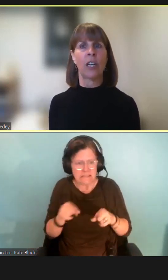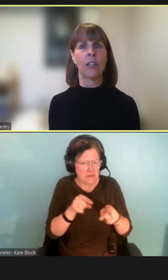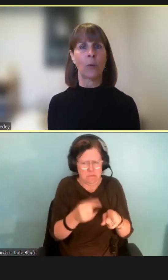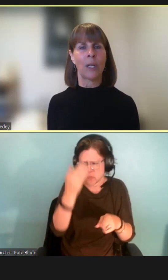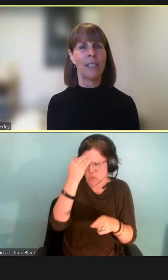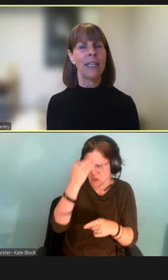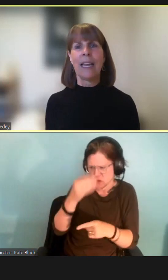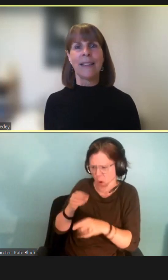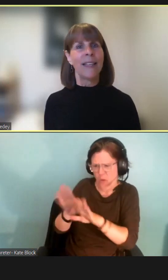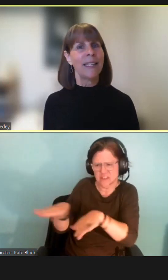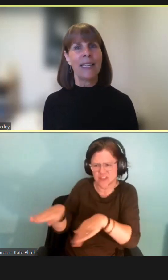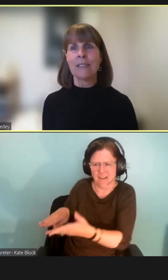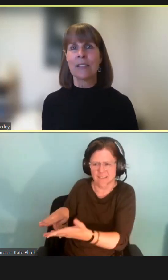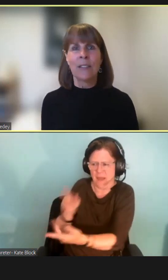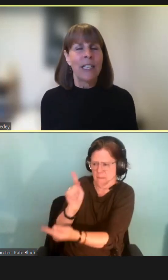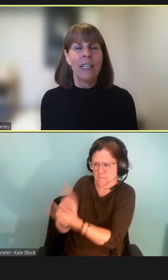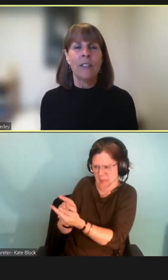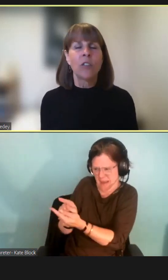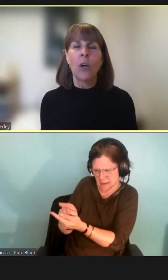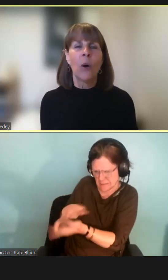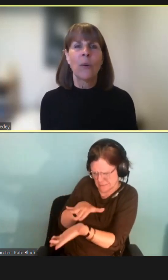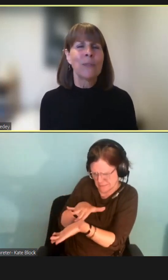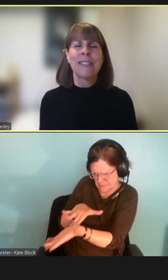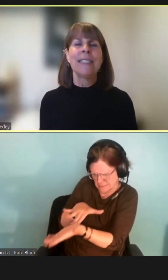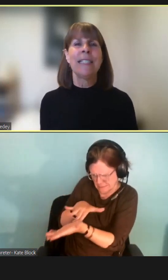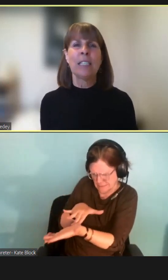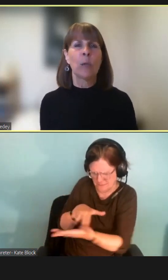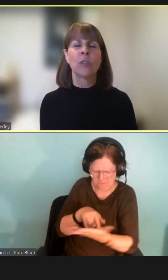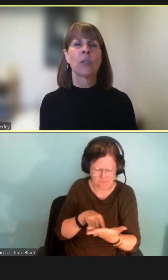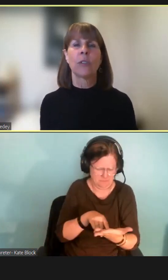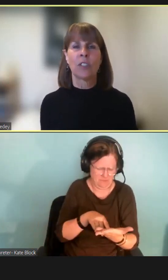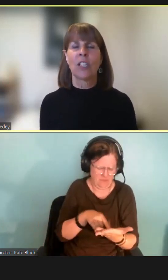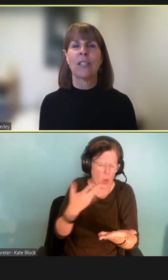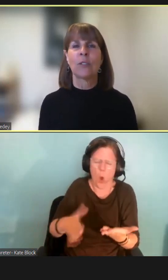already they can answer if they know they've seen observe the child do